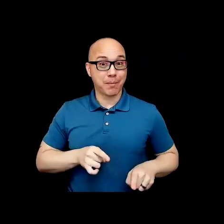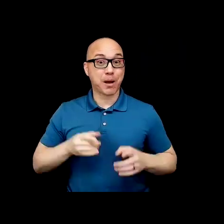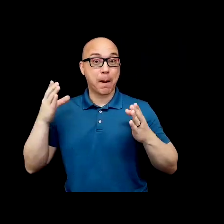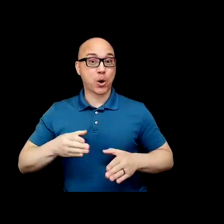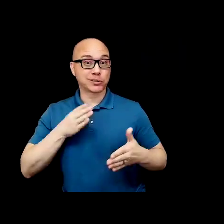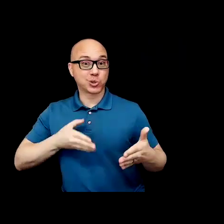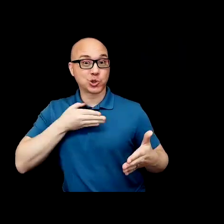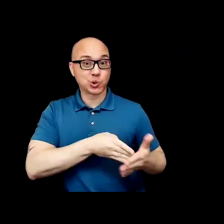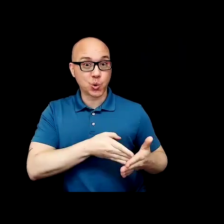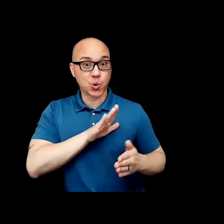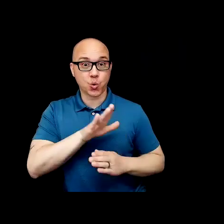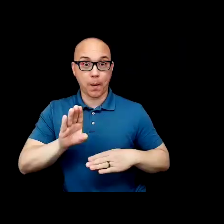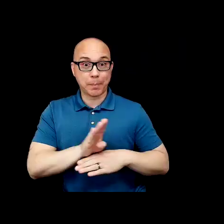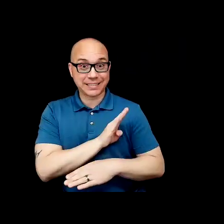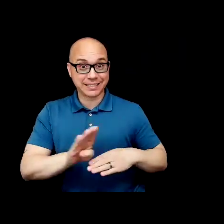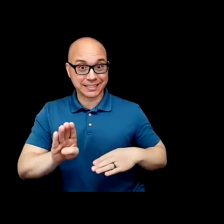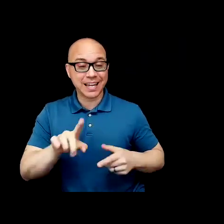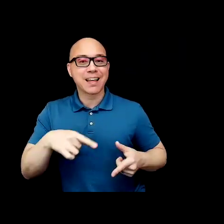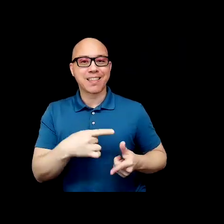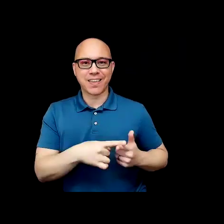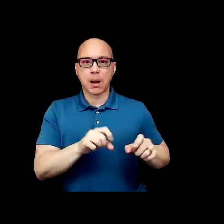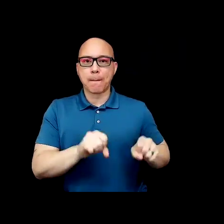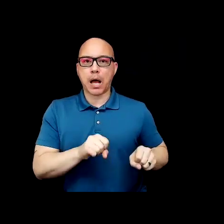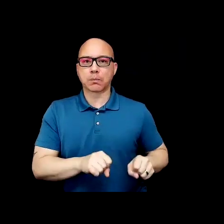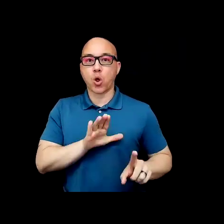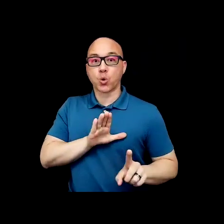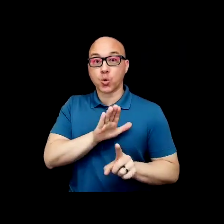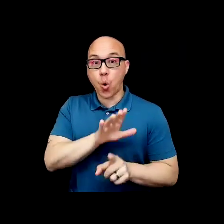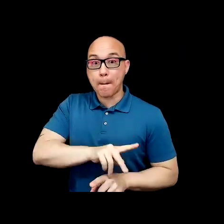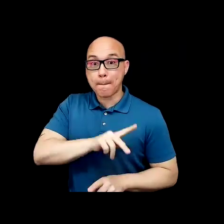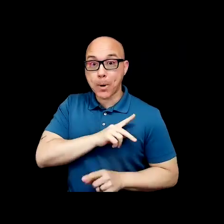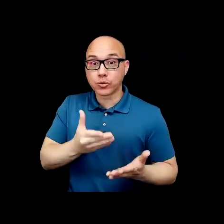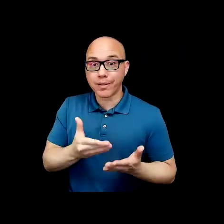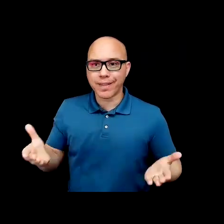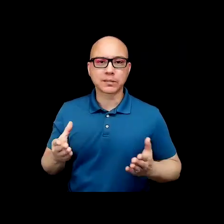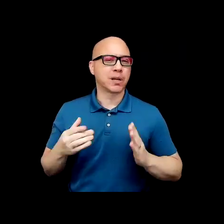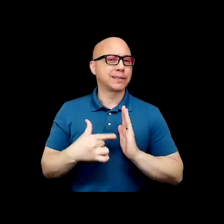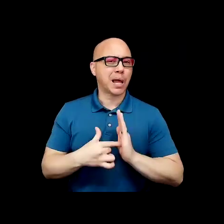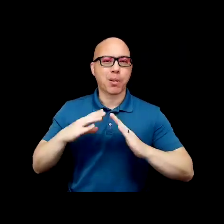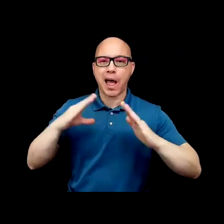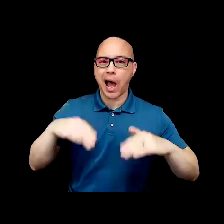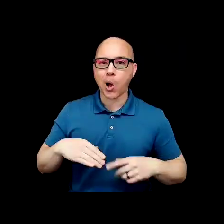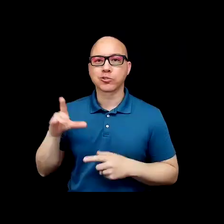your business, your personal assets could be at-risk of being affected because of that.